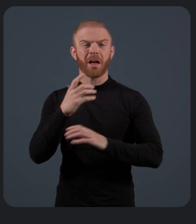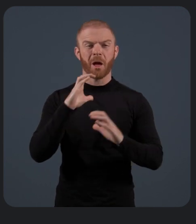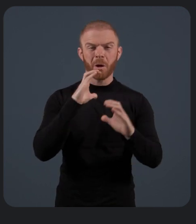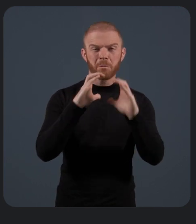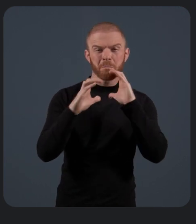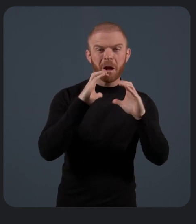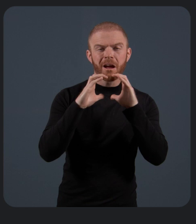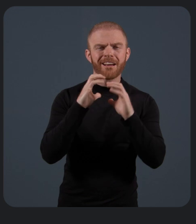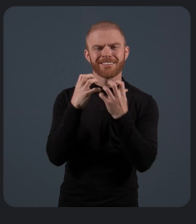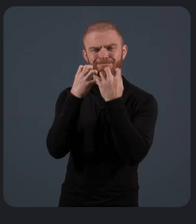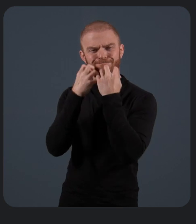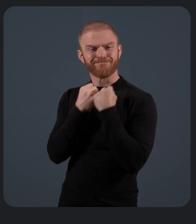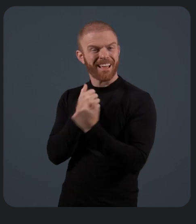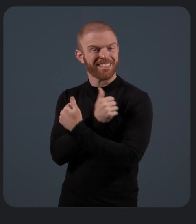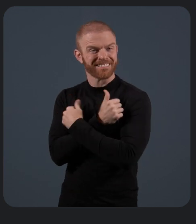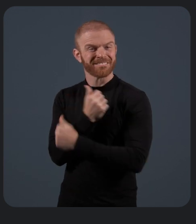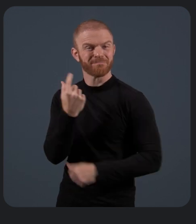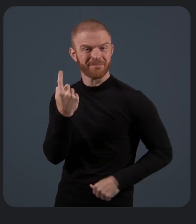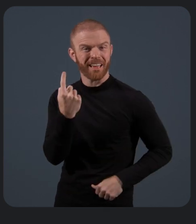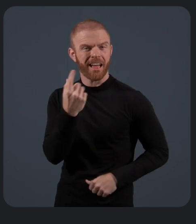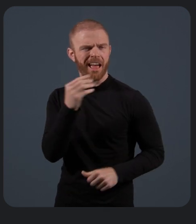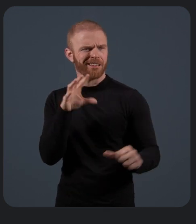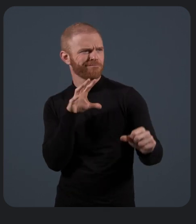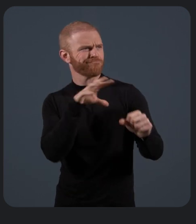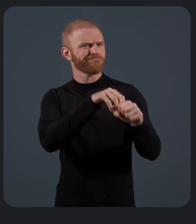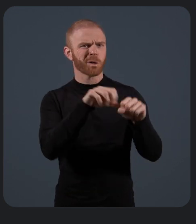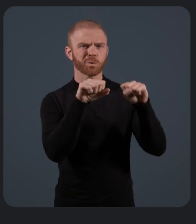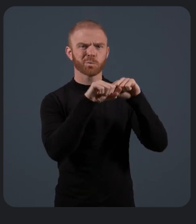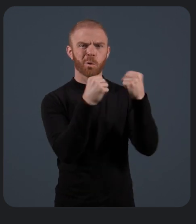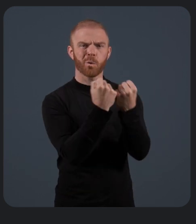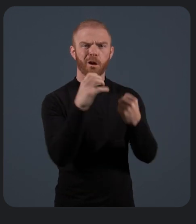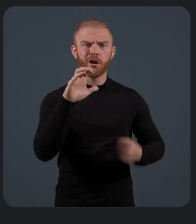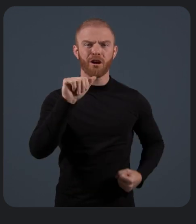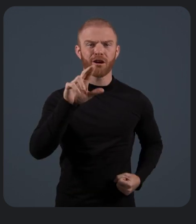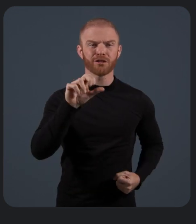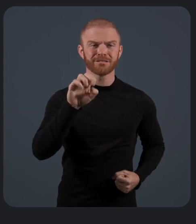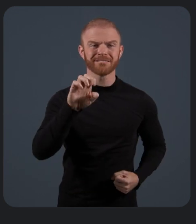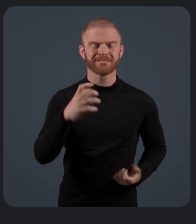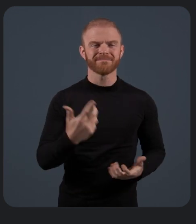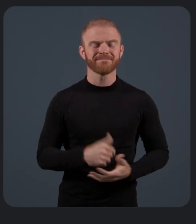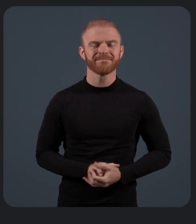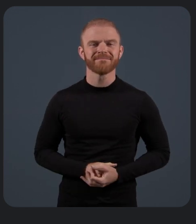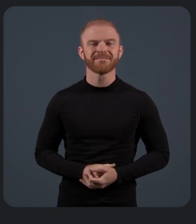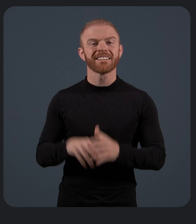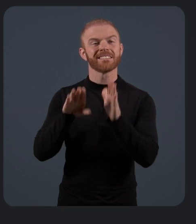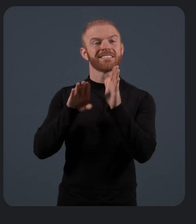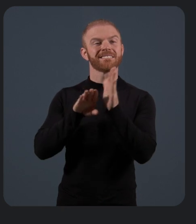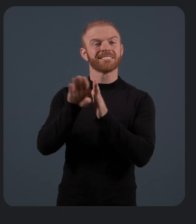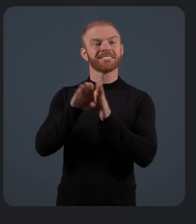work, communicate, care for our loved ones, and get involved in social causes.